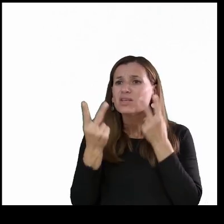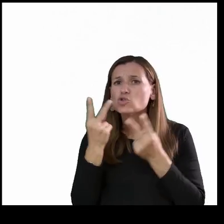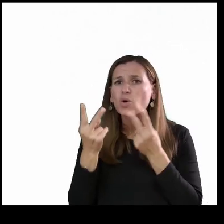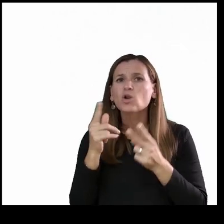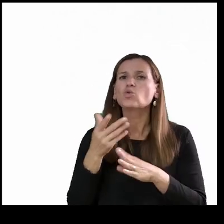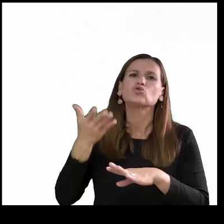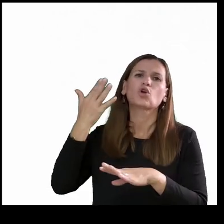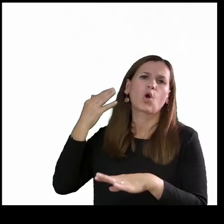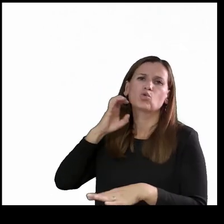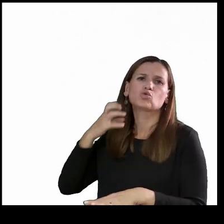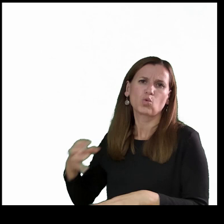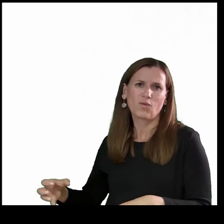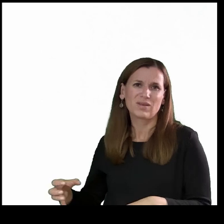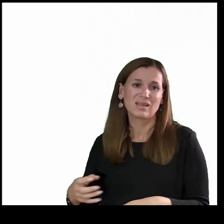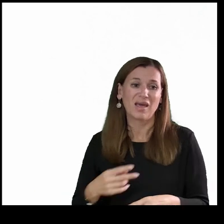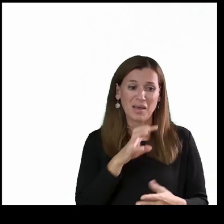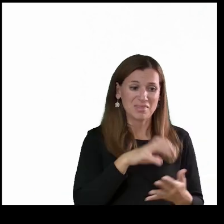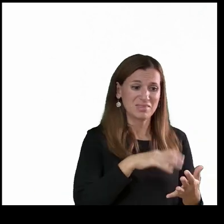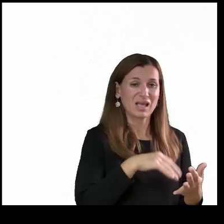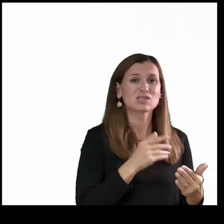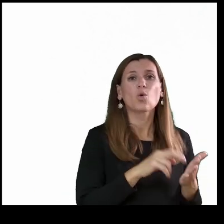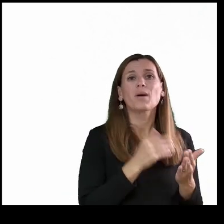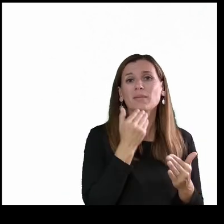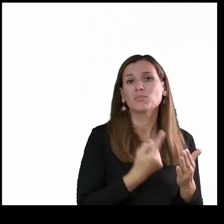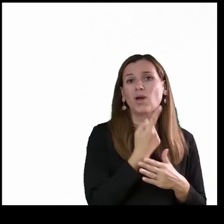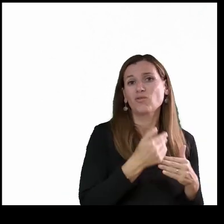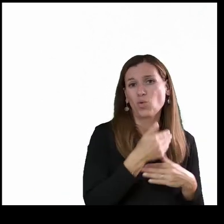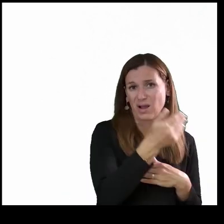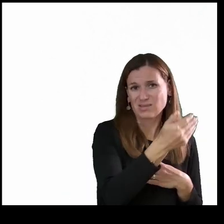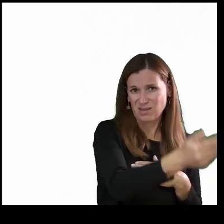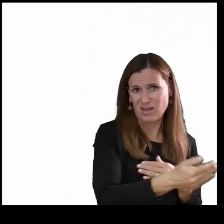obvious that visual knowledge